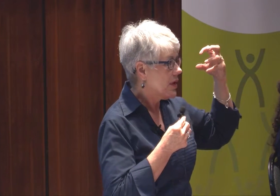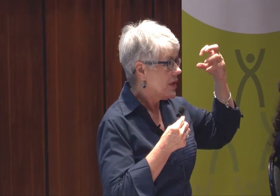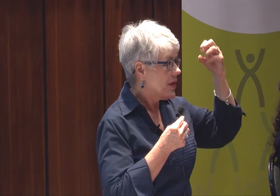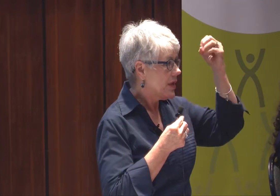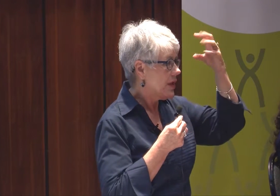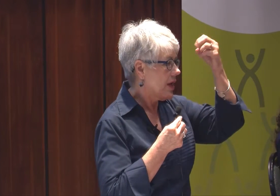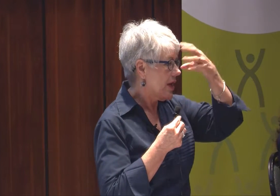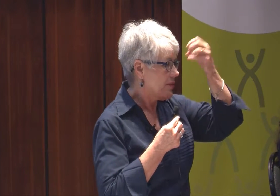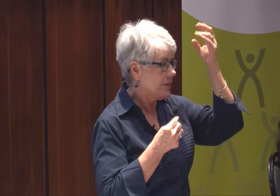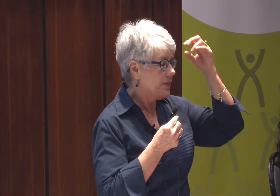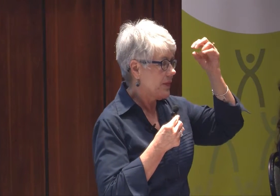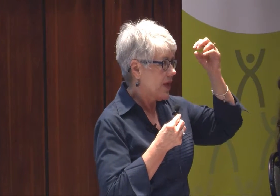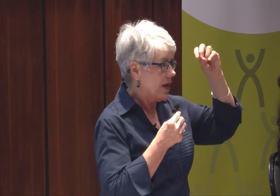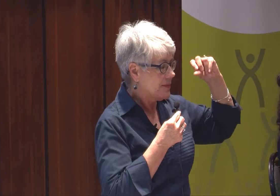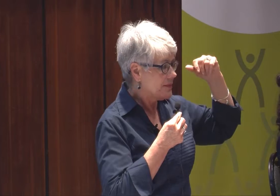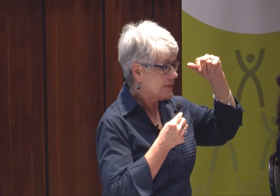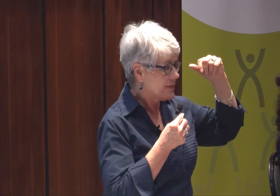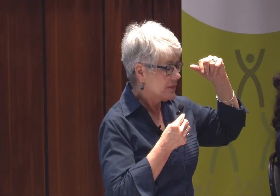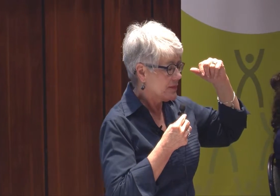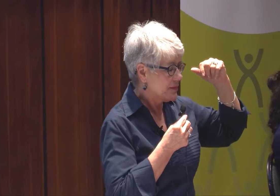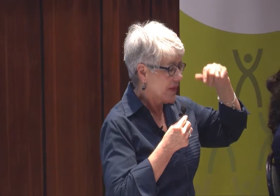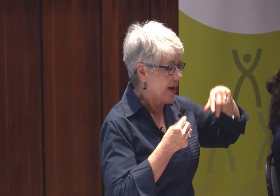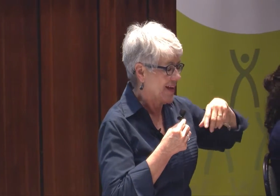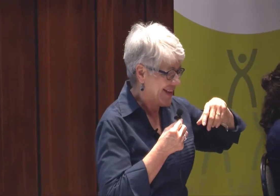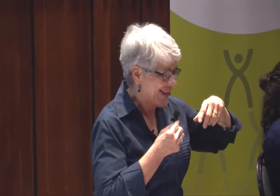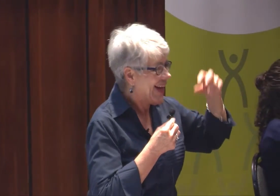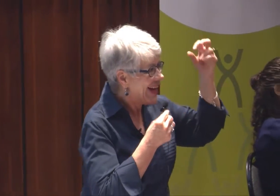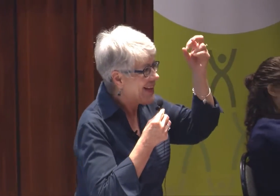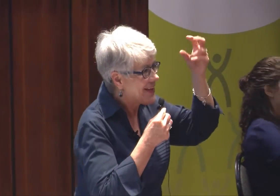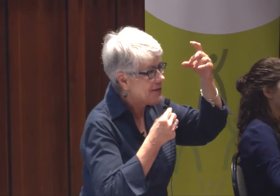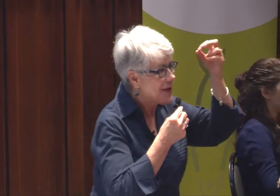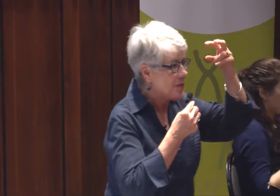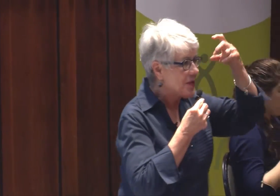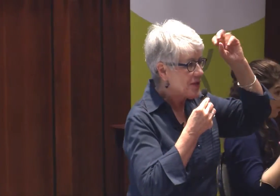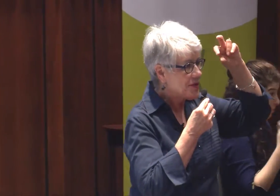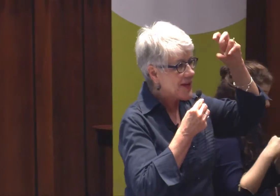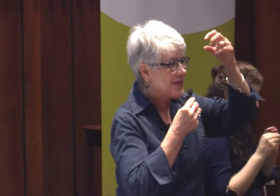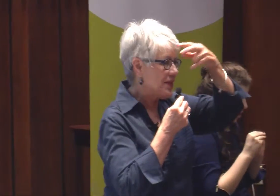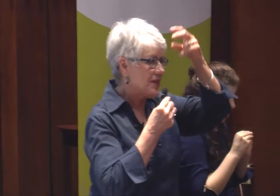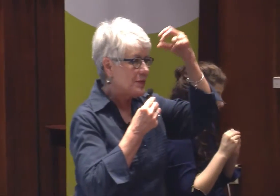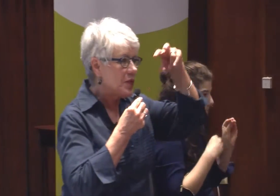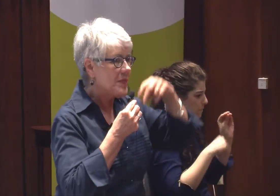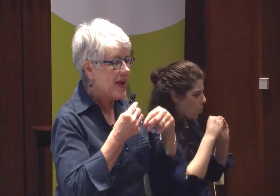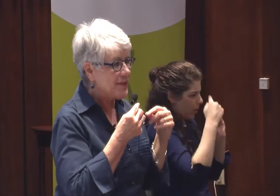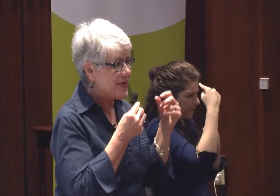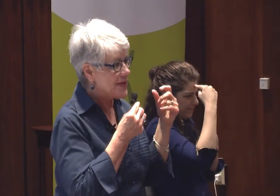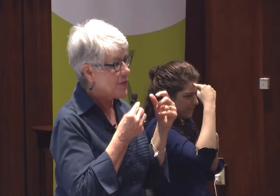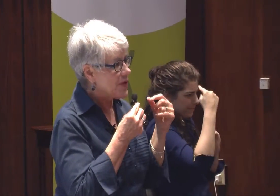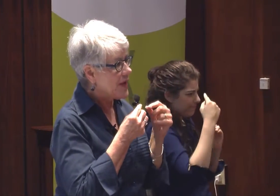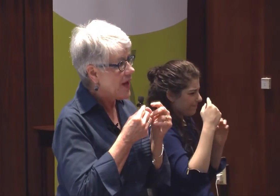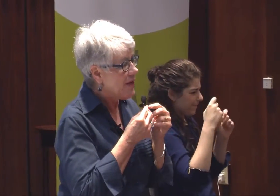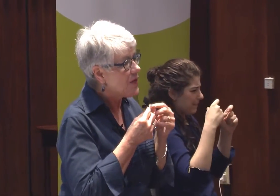They develop more neurons, more pathways, and more of those